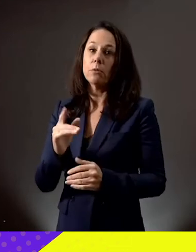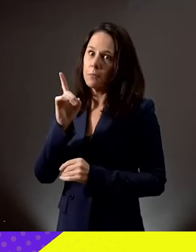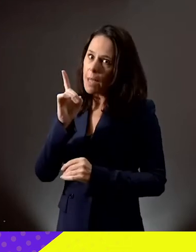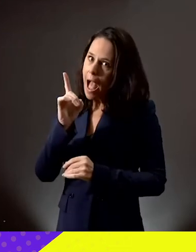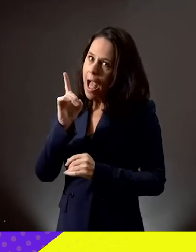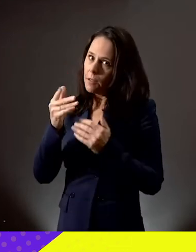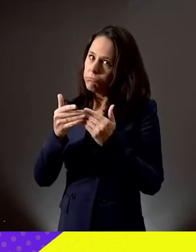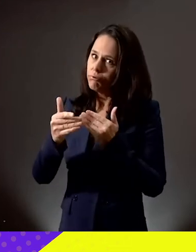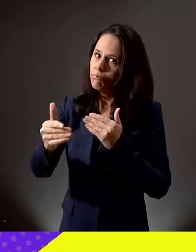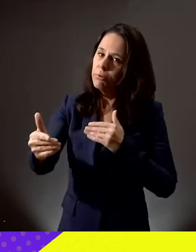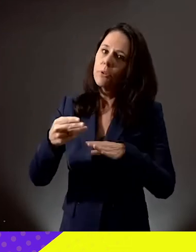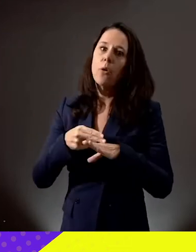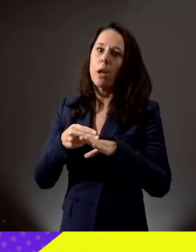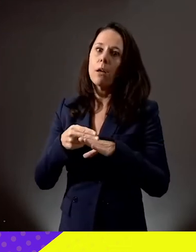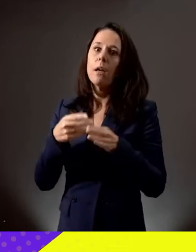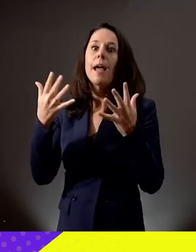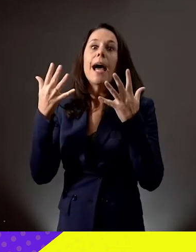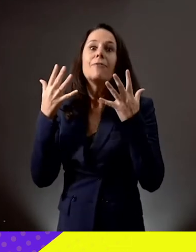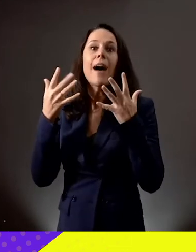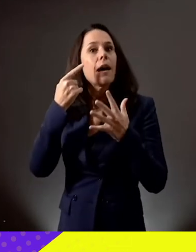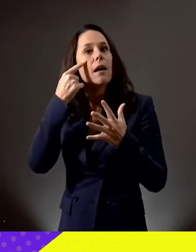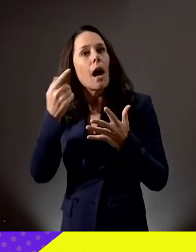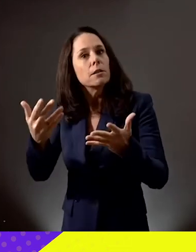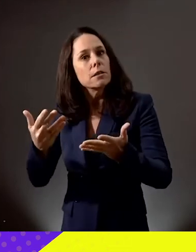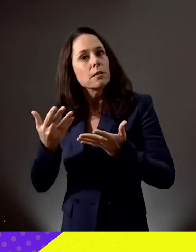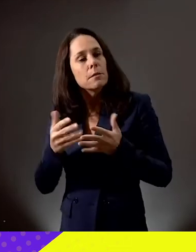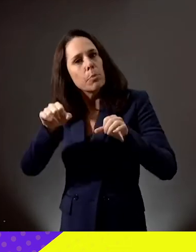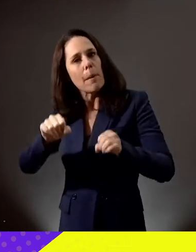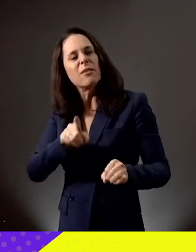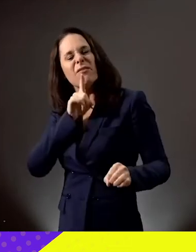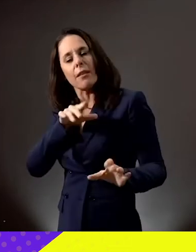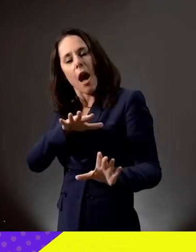Too often, opportunities are determined by your background and who you are.